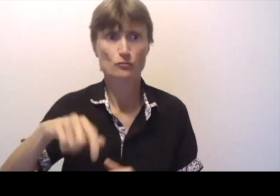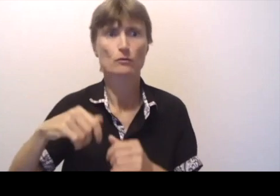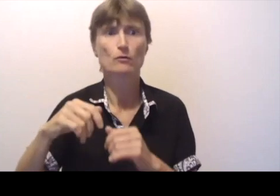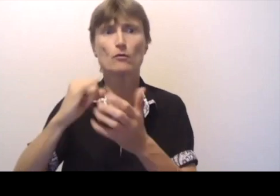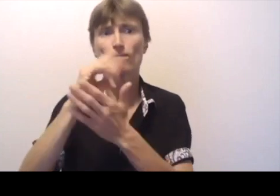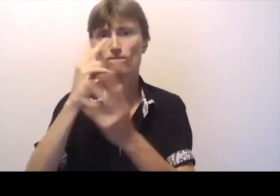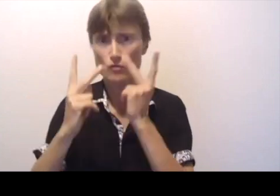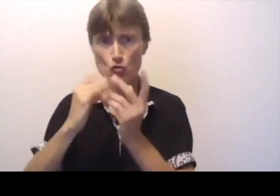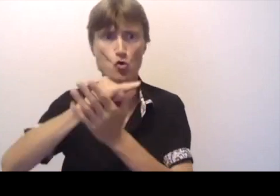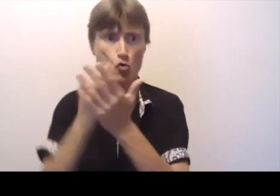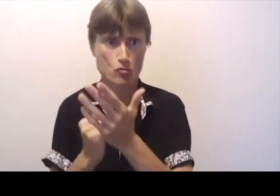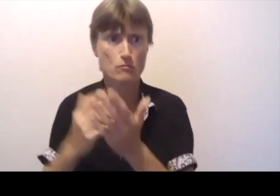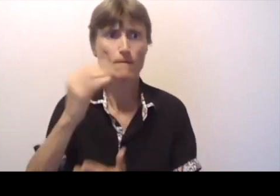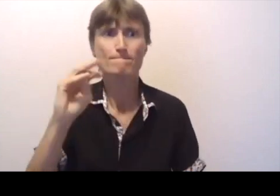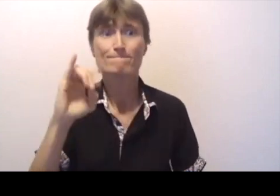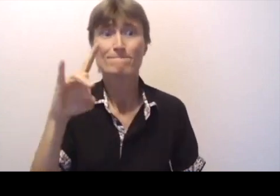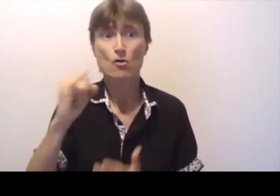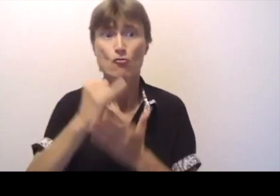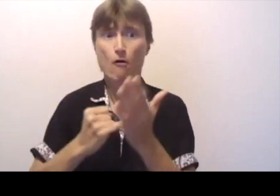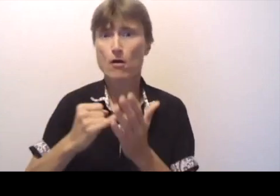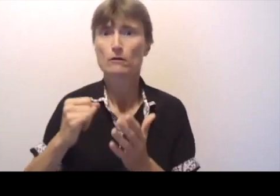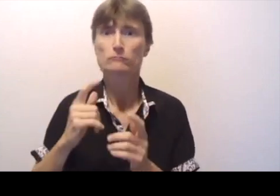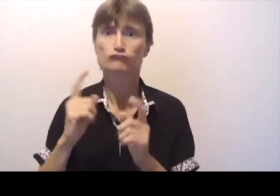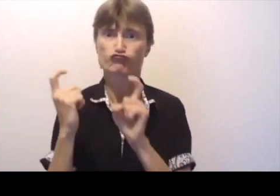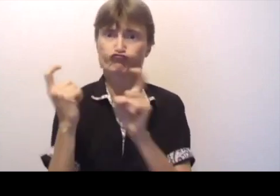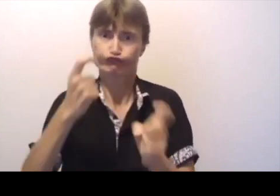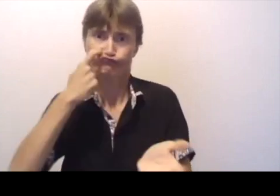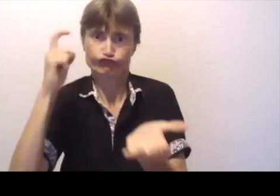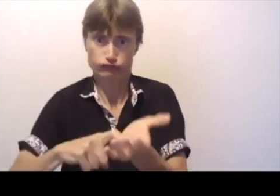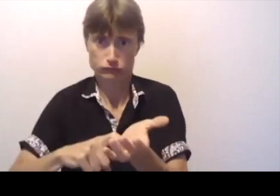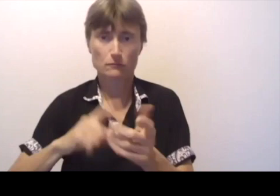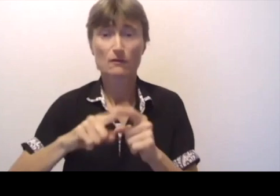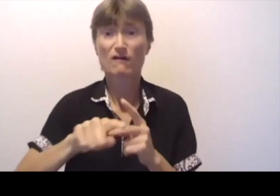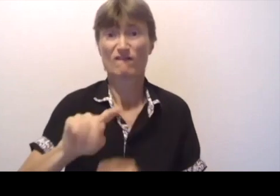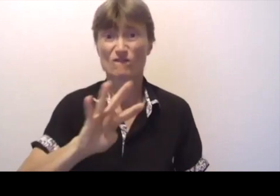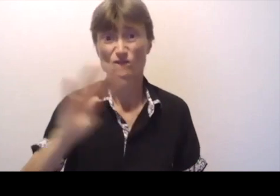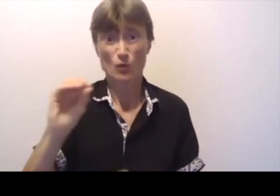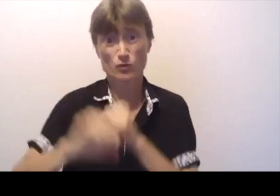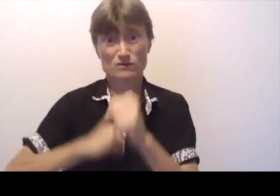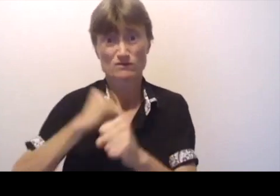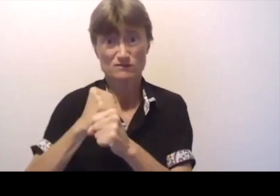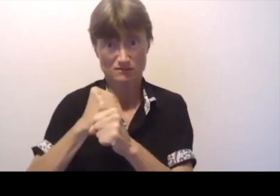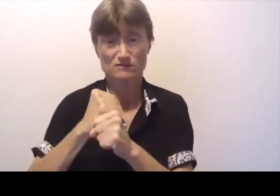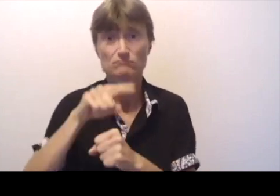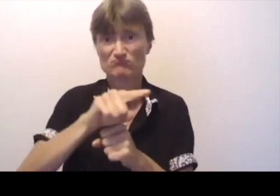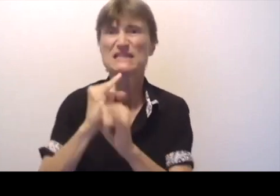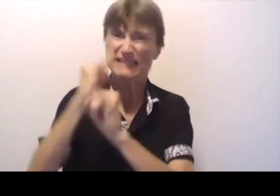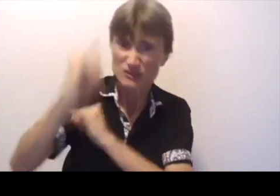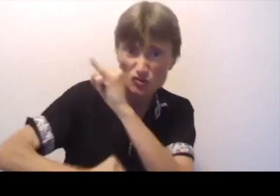in cultural policy and cultural diplomacy over four decades she's contributed to international legislations and